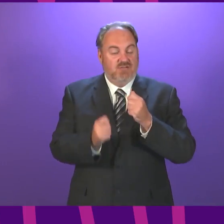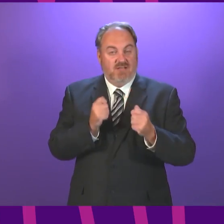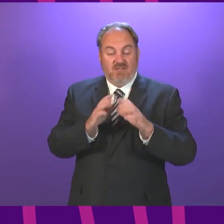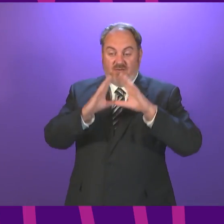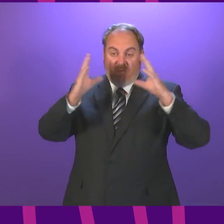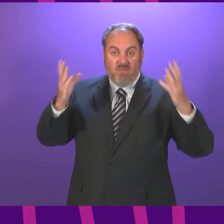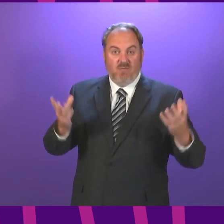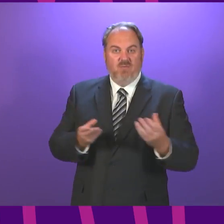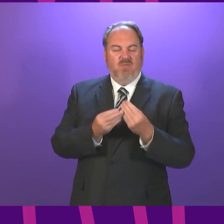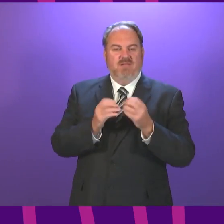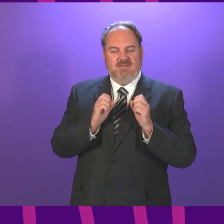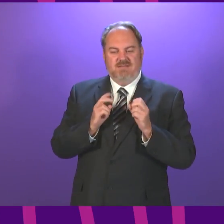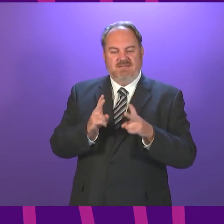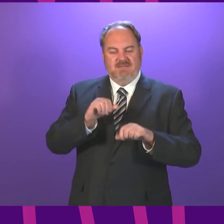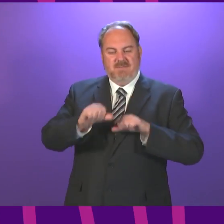and having joined-up Government.